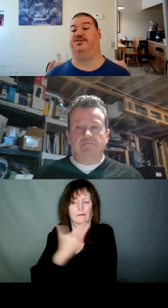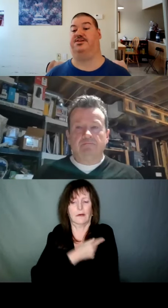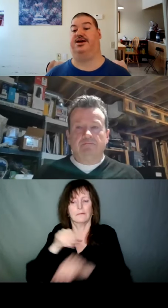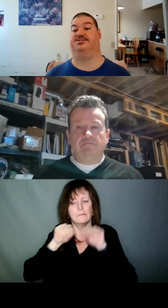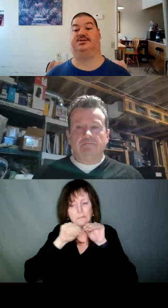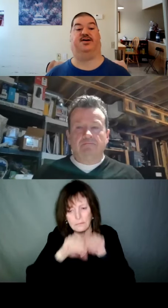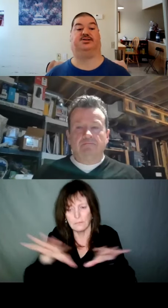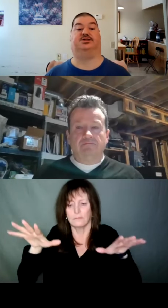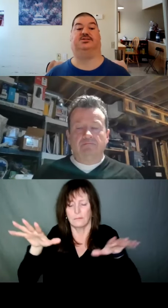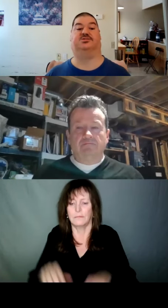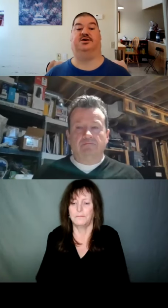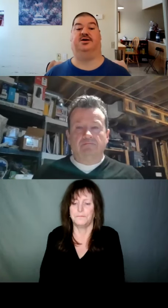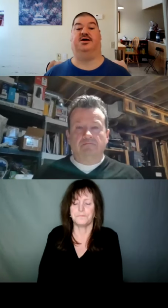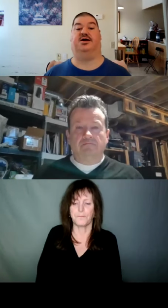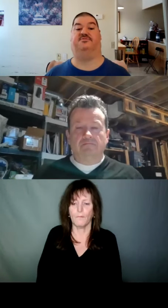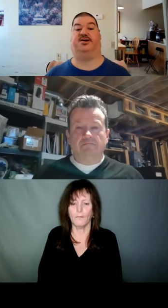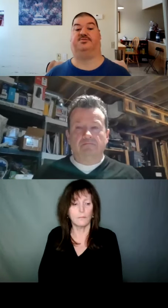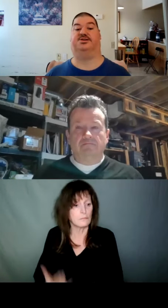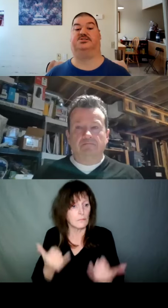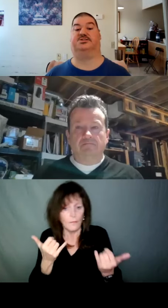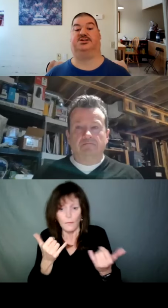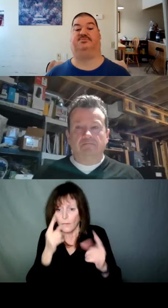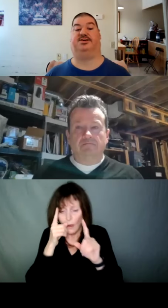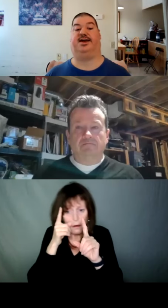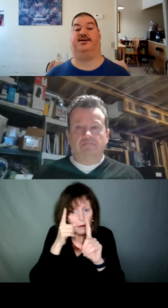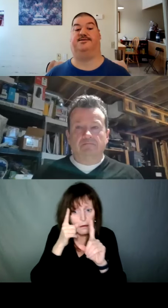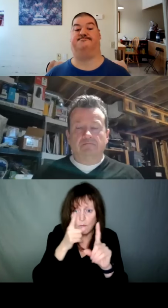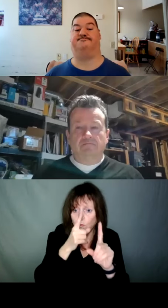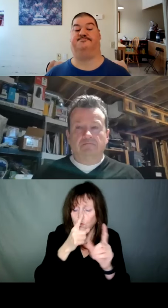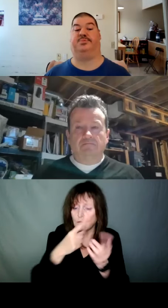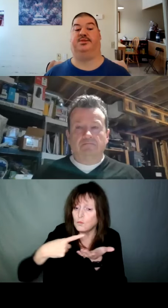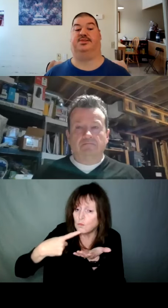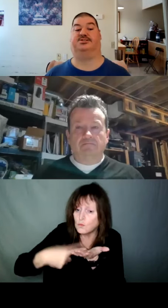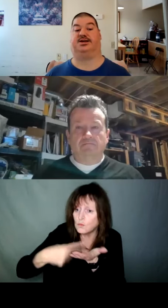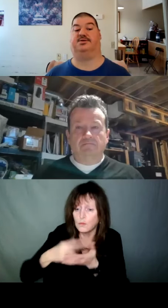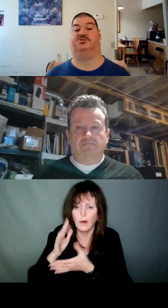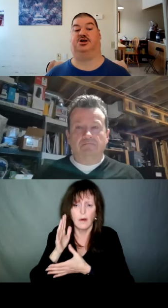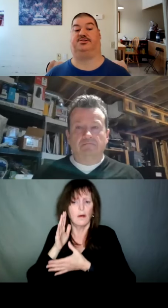rollout. The workshop objectives today first is